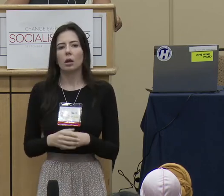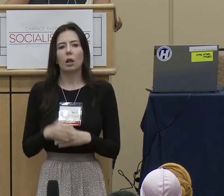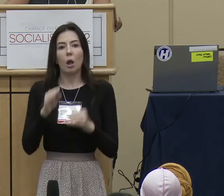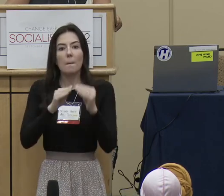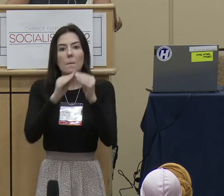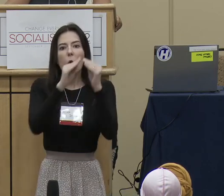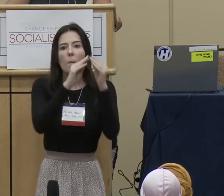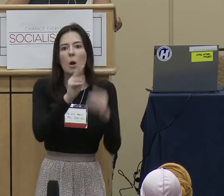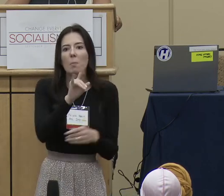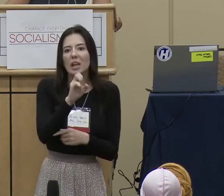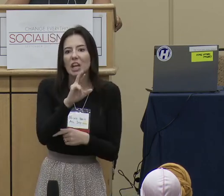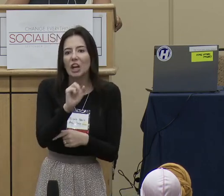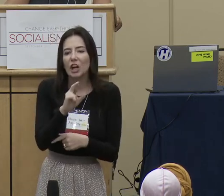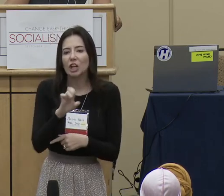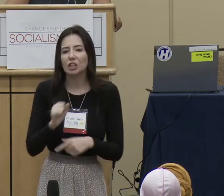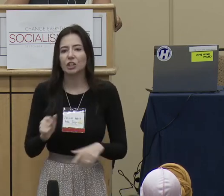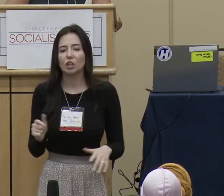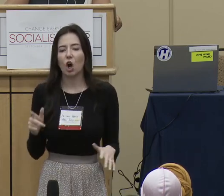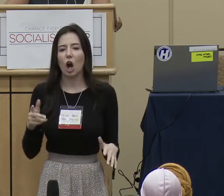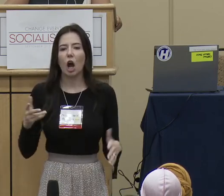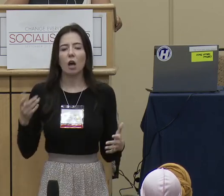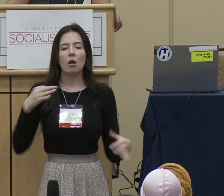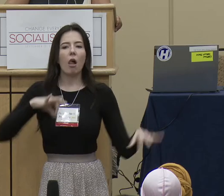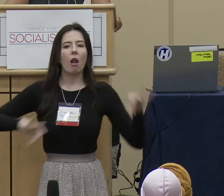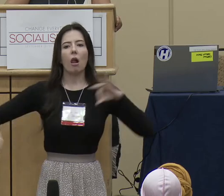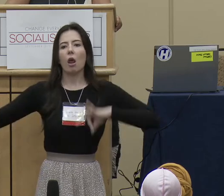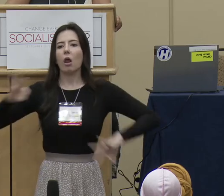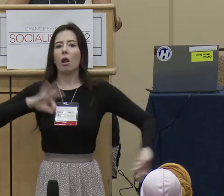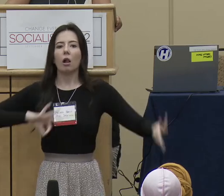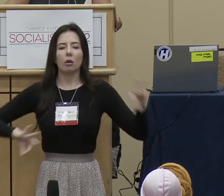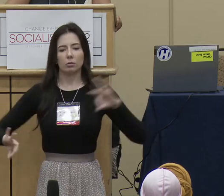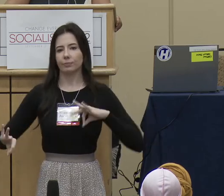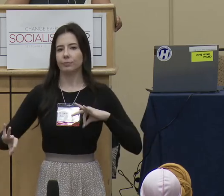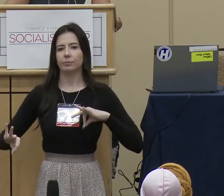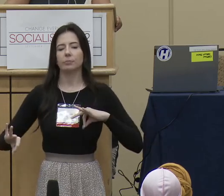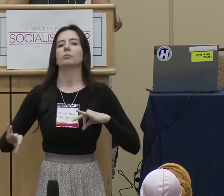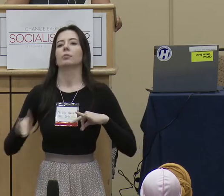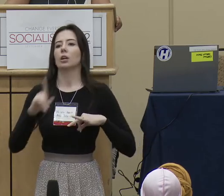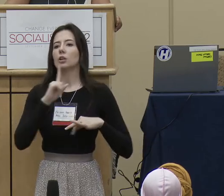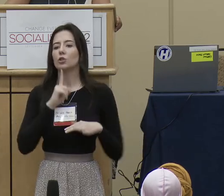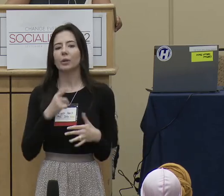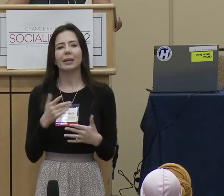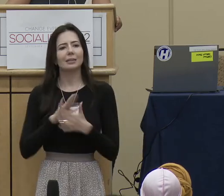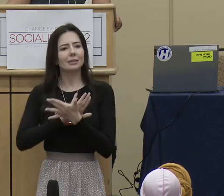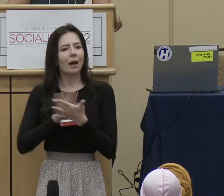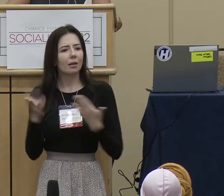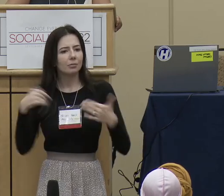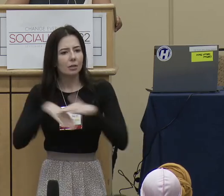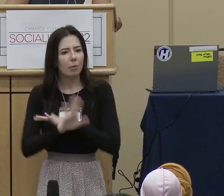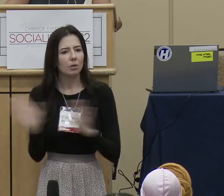before. And with more and more billionaires waddling in